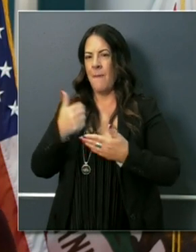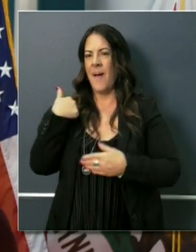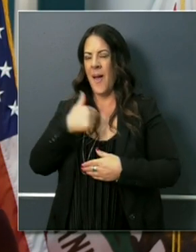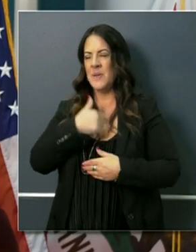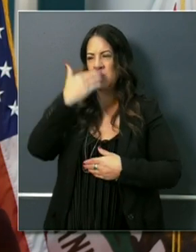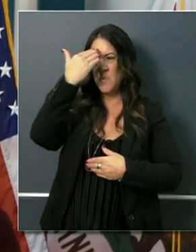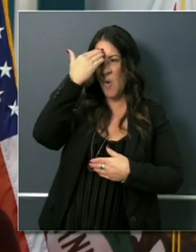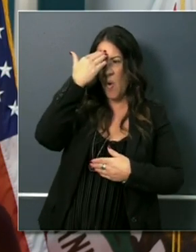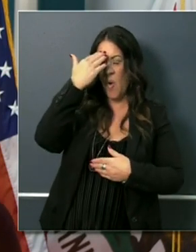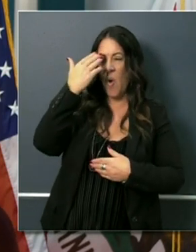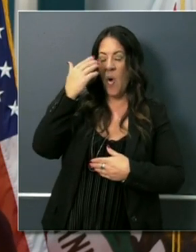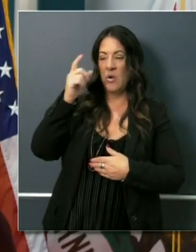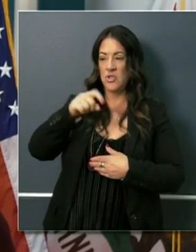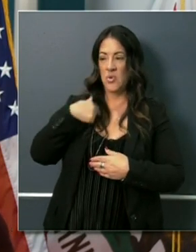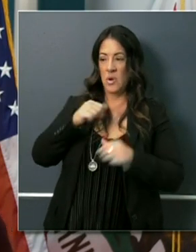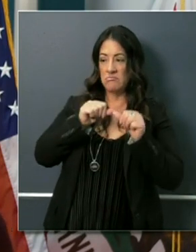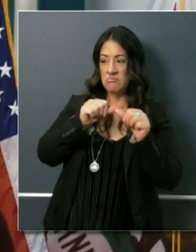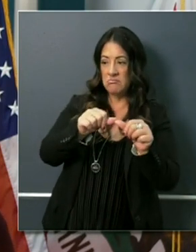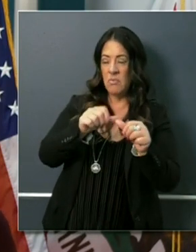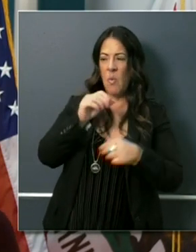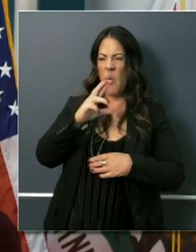THIS IS EXACTLY THE KIND OF